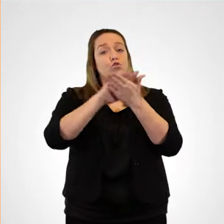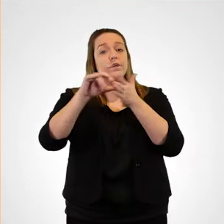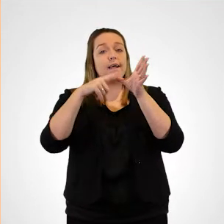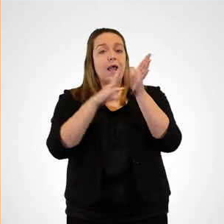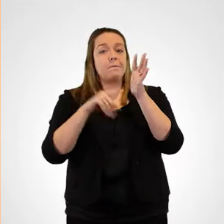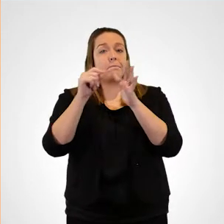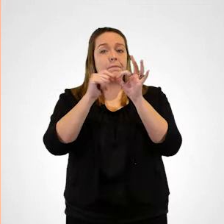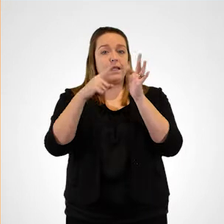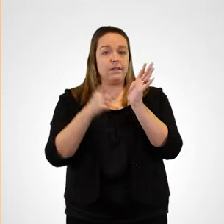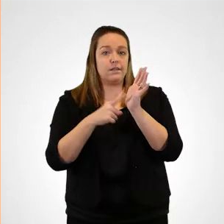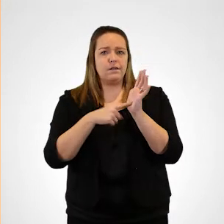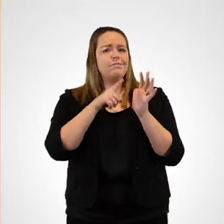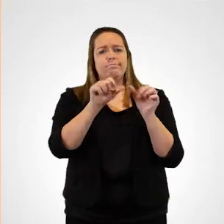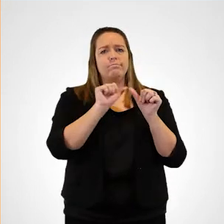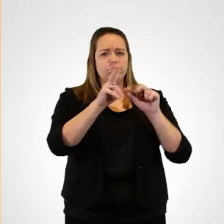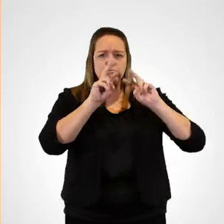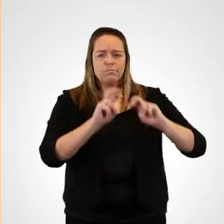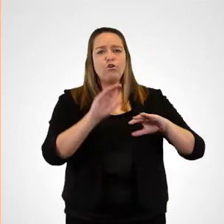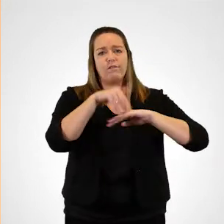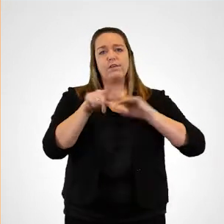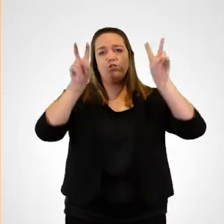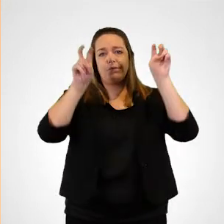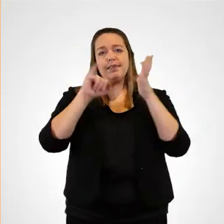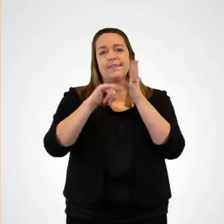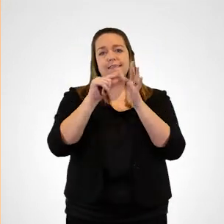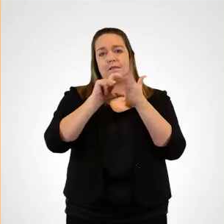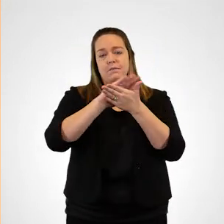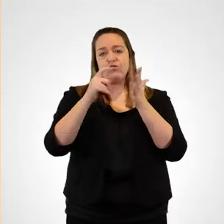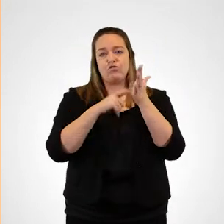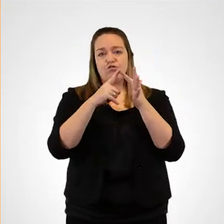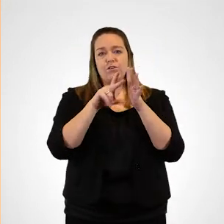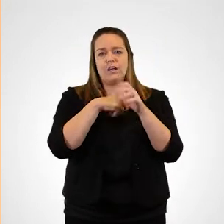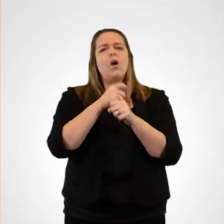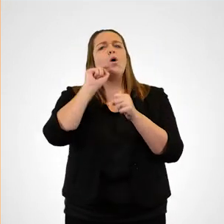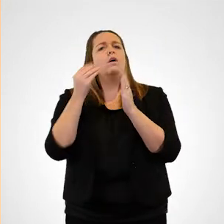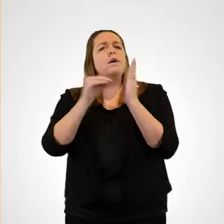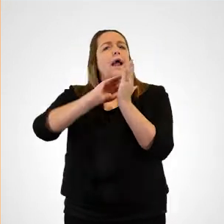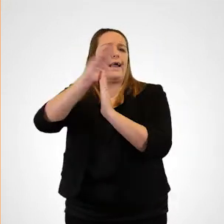who's done some very good reviews on this topic, one of which I listed right at the end of this lecture,